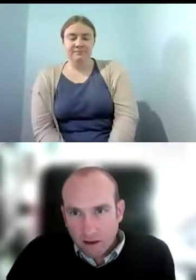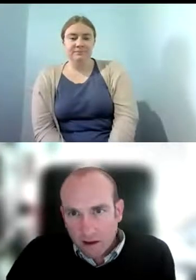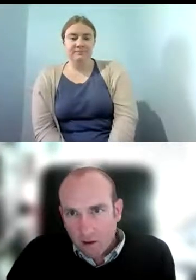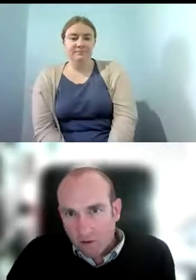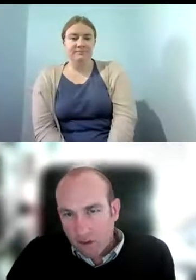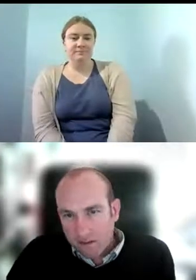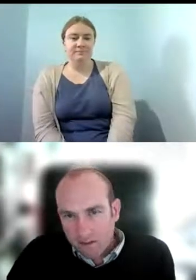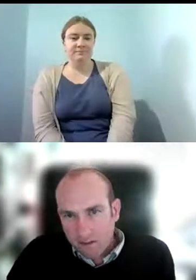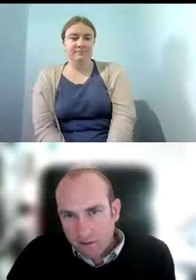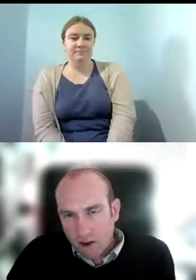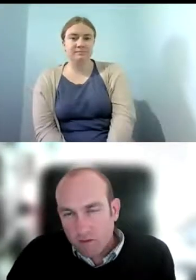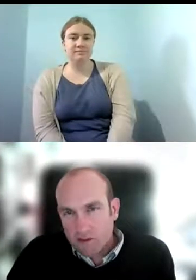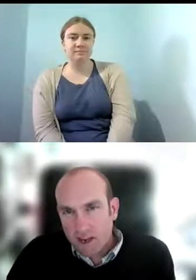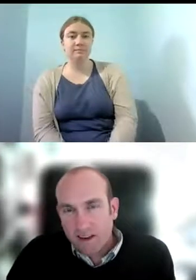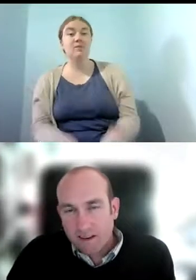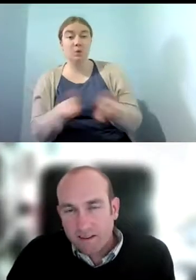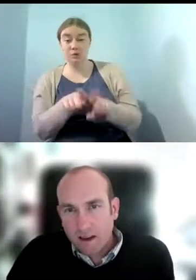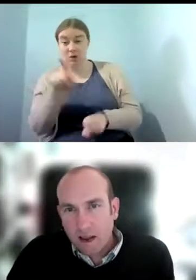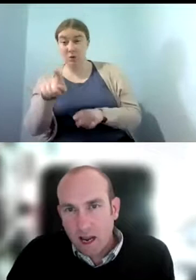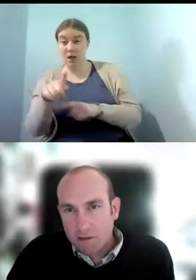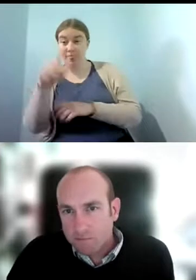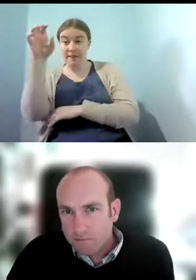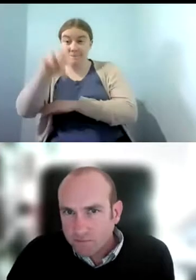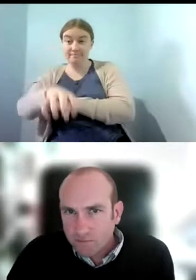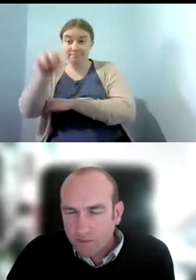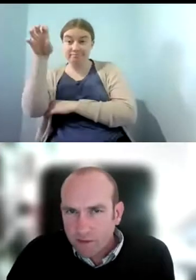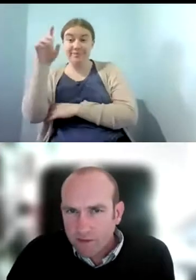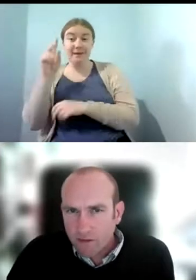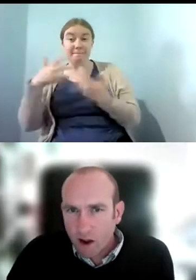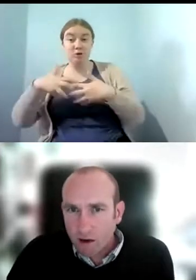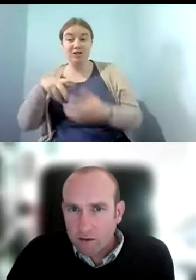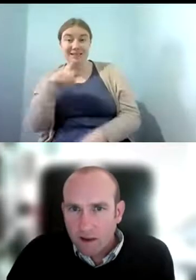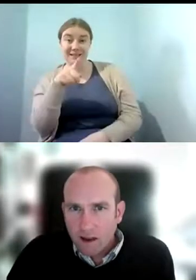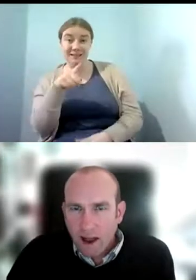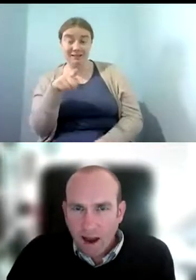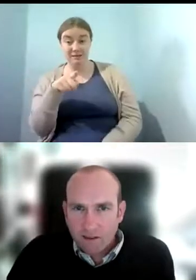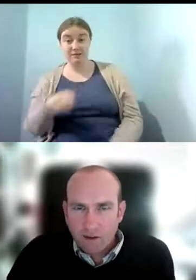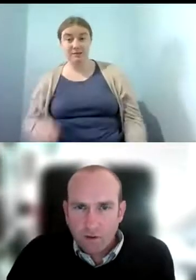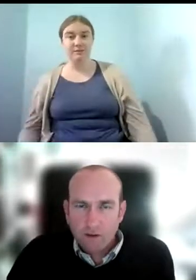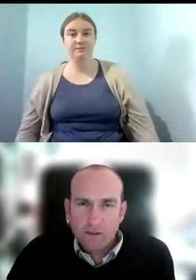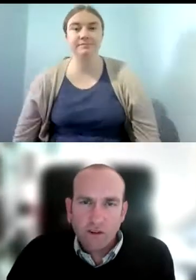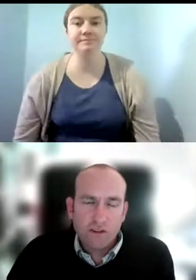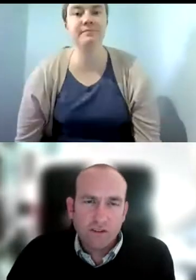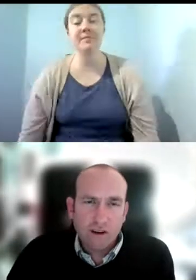and also this where this machine is um this was our access route during construction